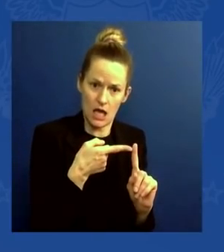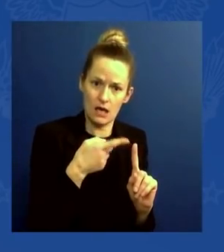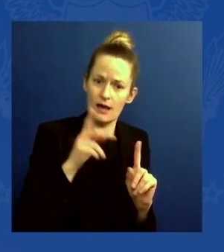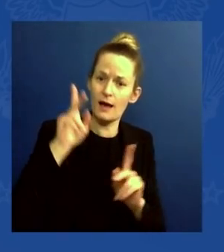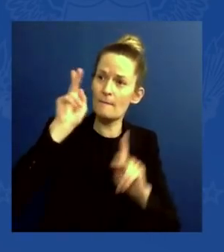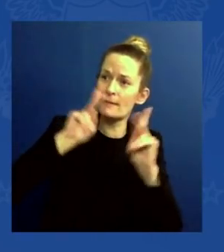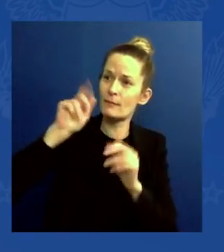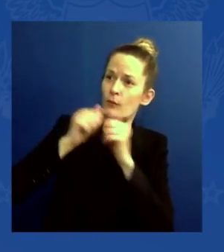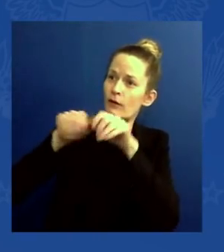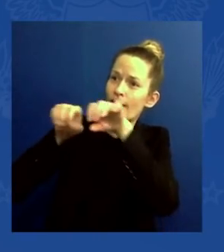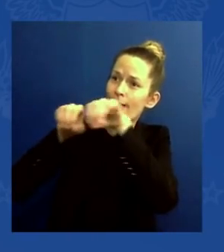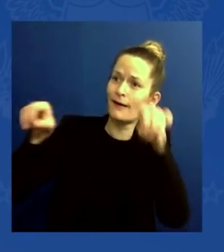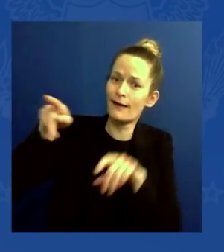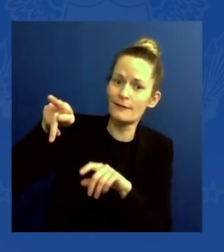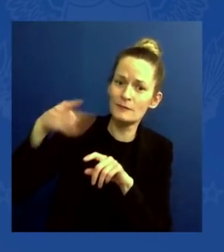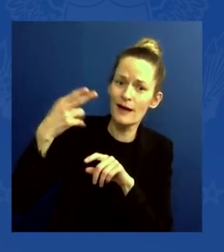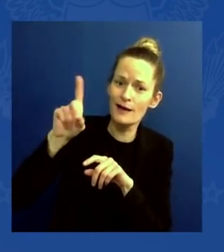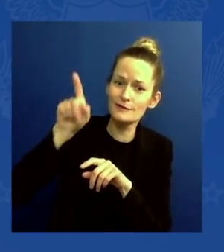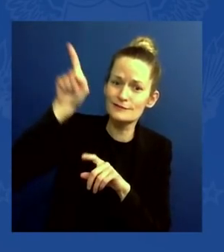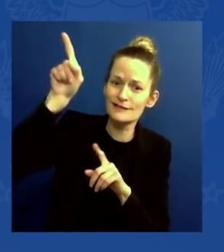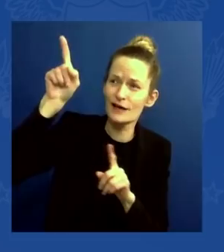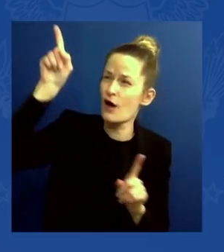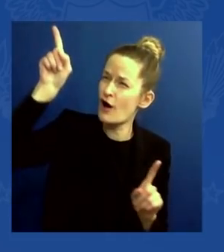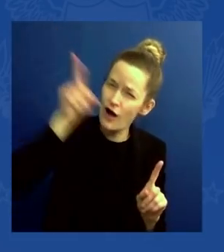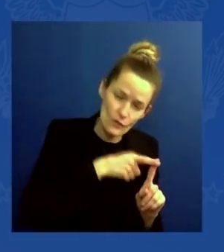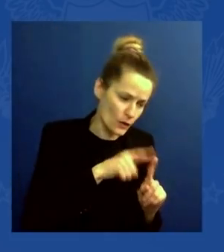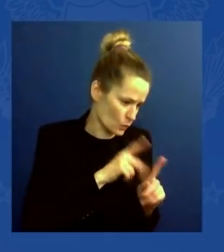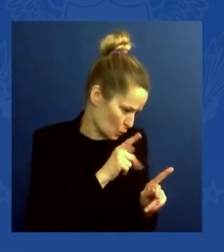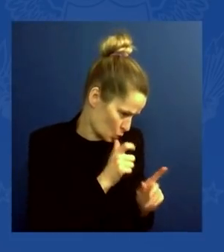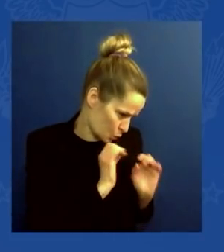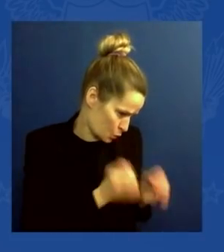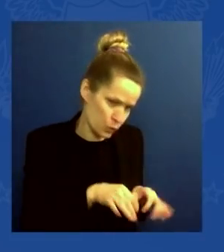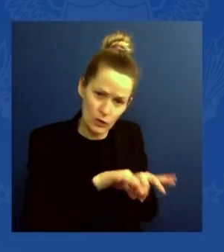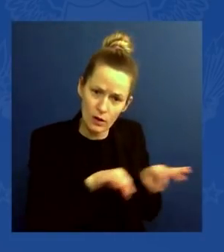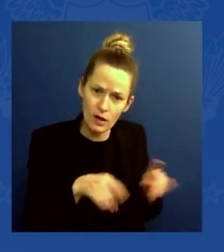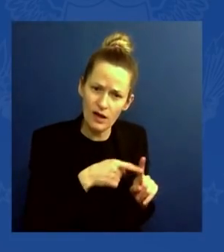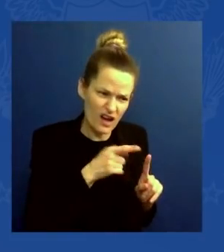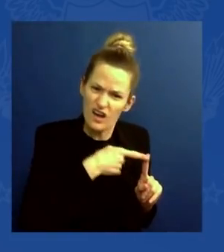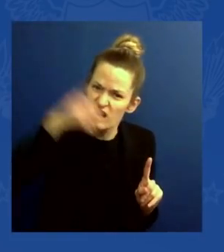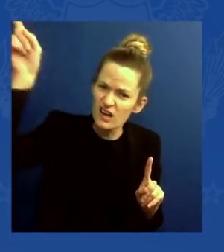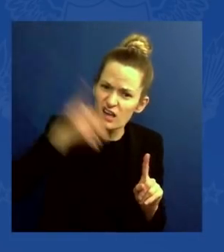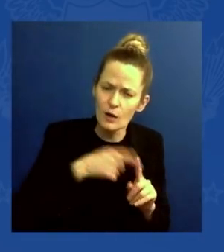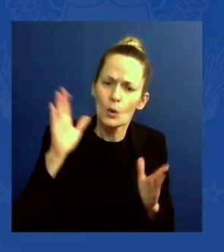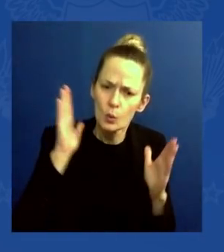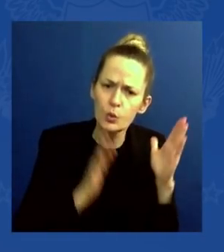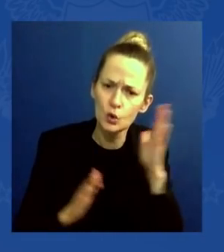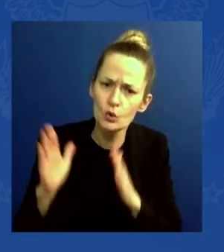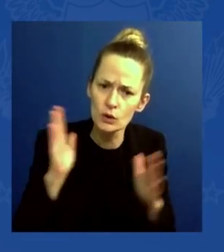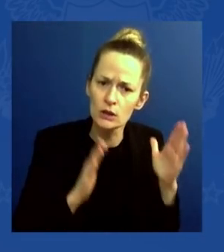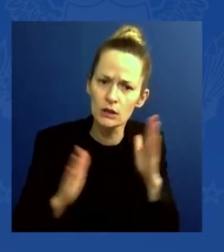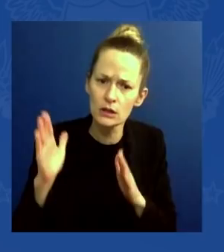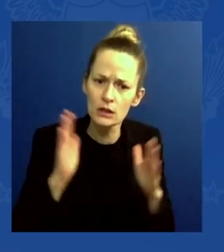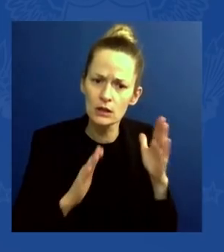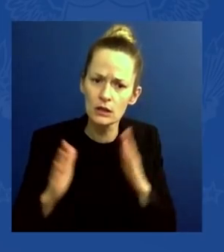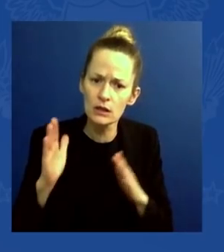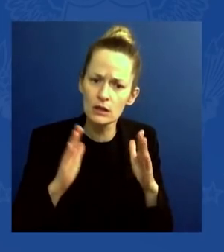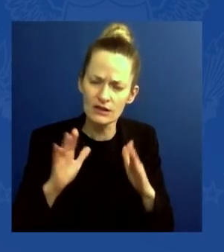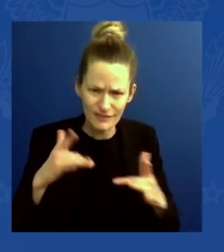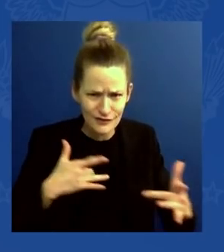They're worried. And so, all I can say is: What I'm going to try to do is explain to the American people, as best I can --